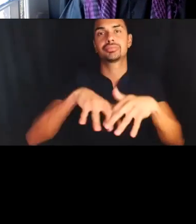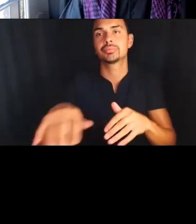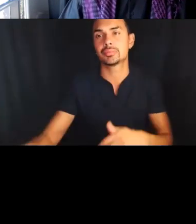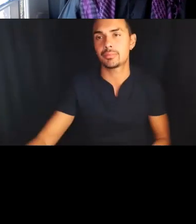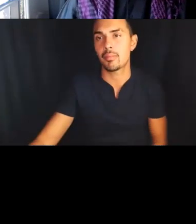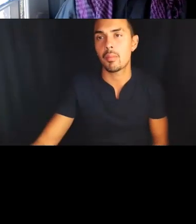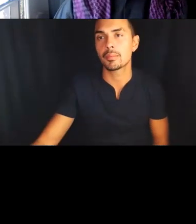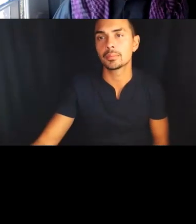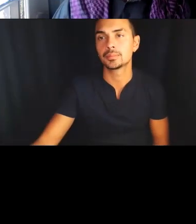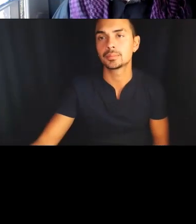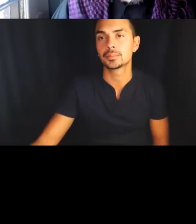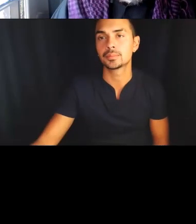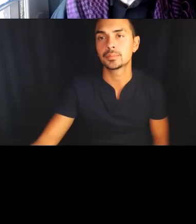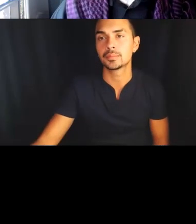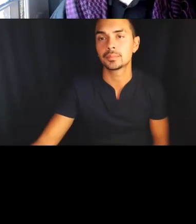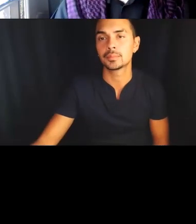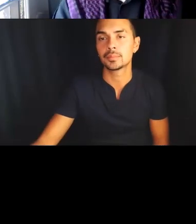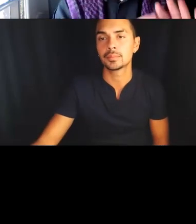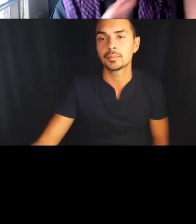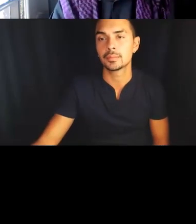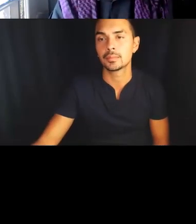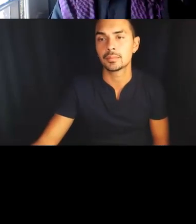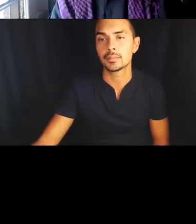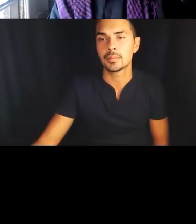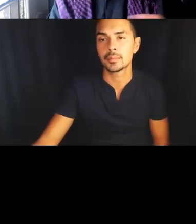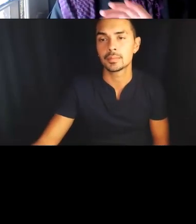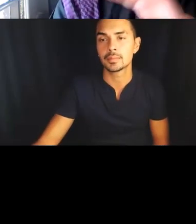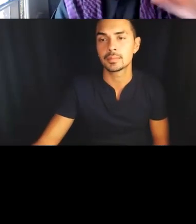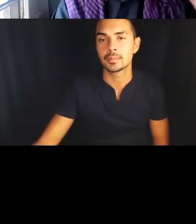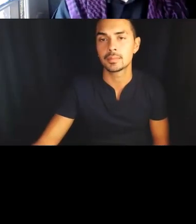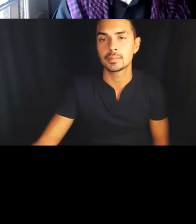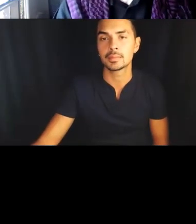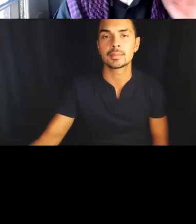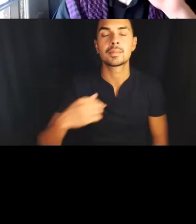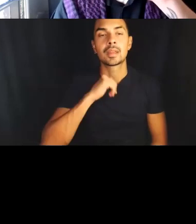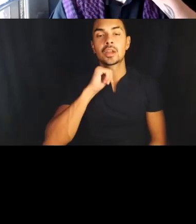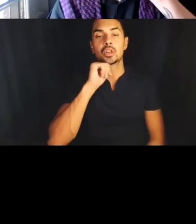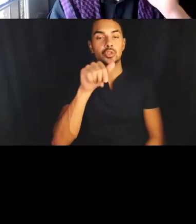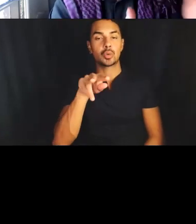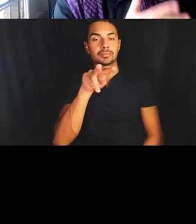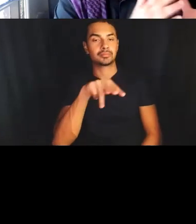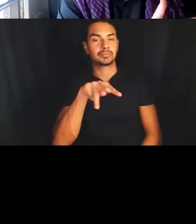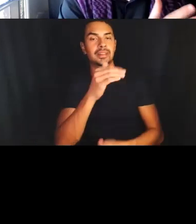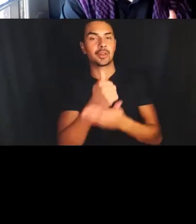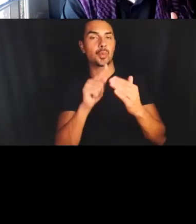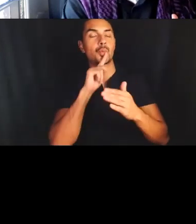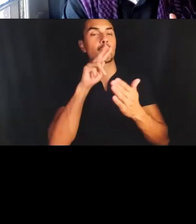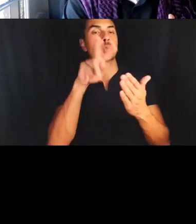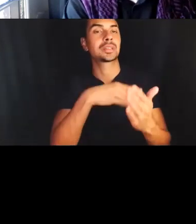And let's move on to the very messy slide. So I don't anticipate anybody will be able to read this. This is just a little bit of the flow chart